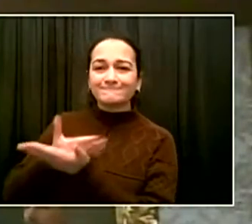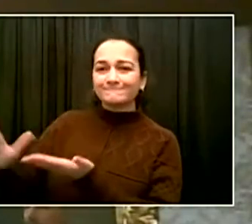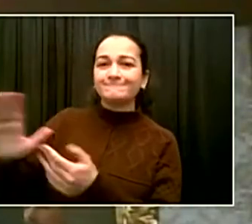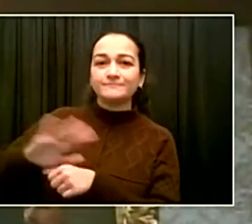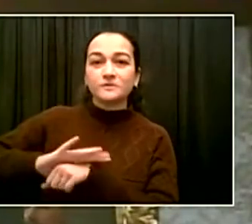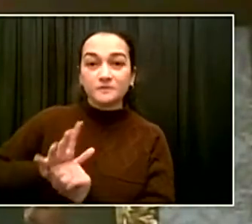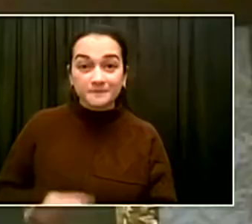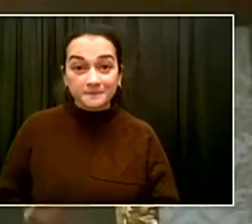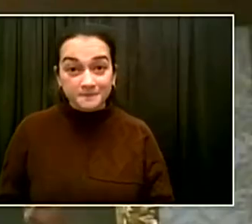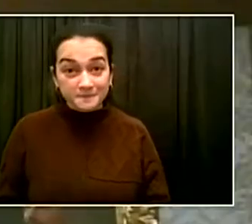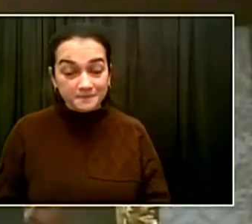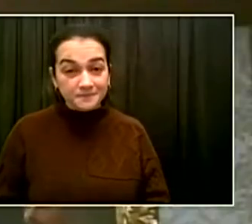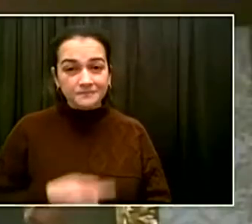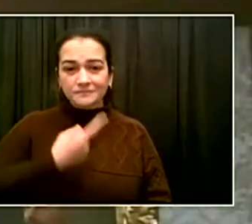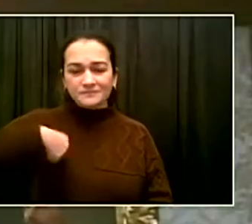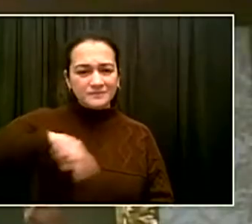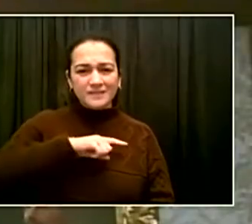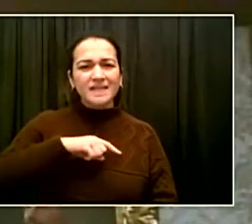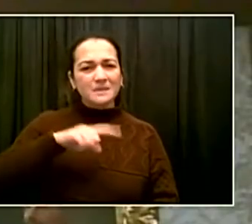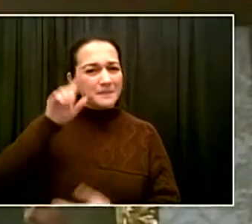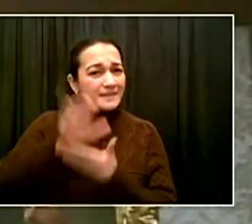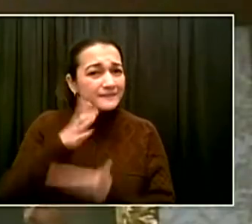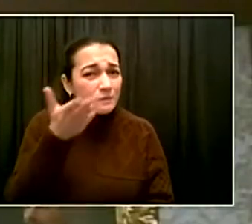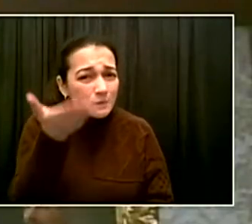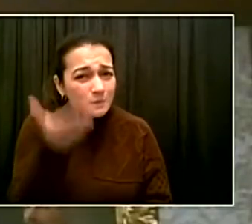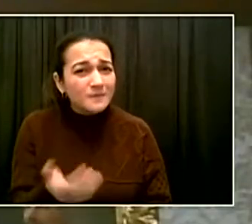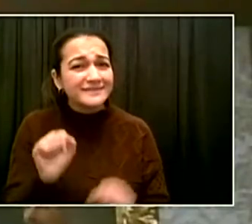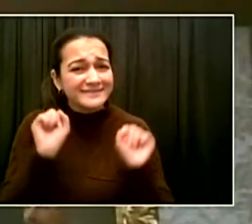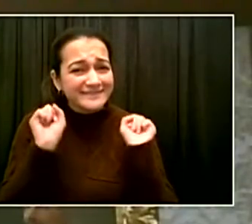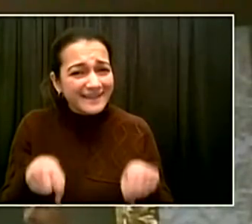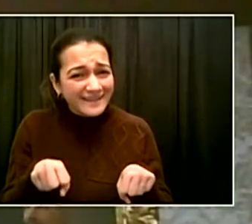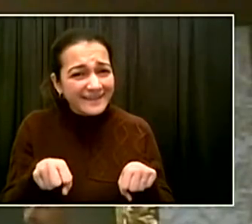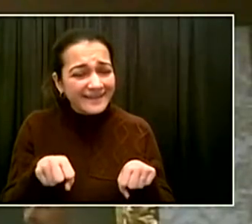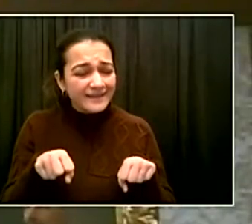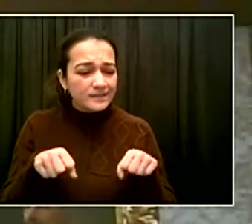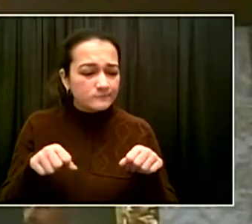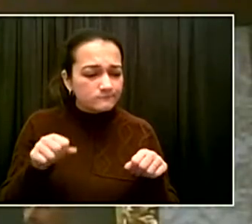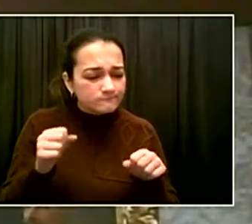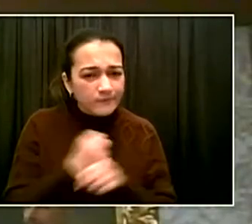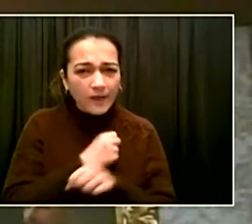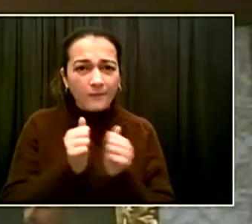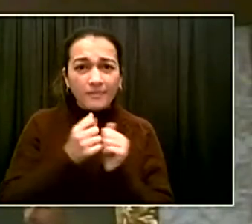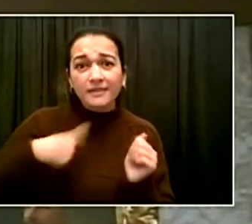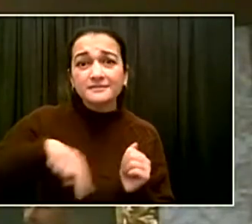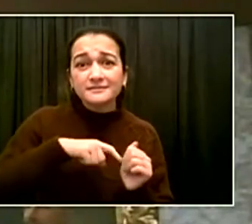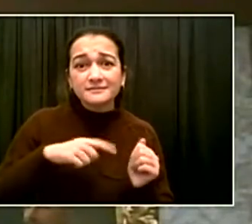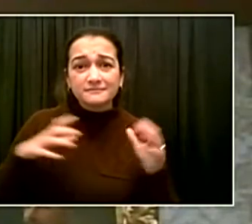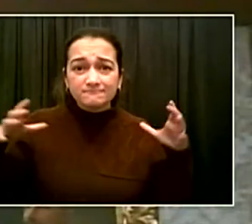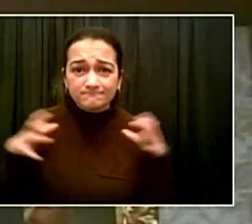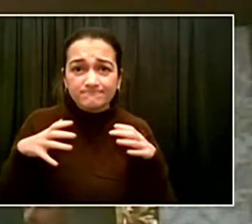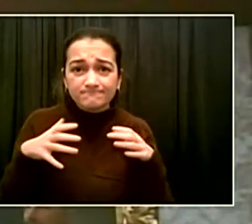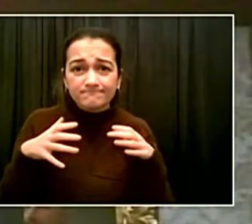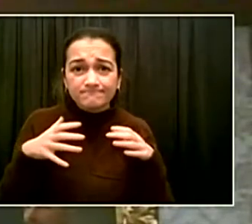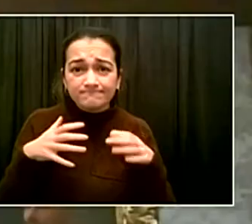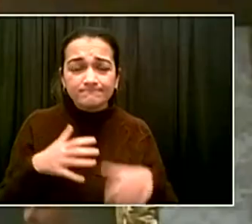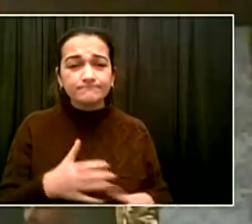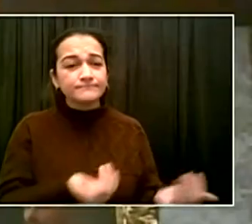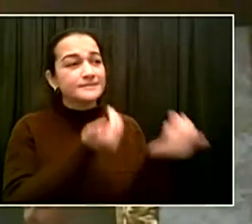WANTS AND NEEDS. I LIEVE IN THE CITY. I BELIEVE IN THE AGENCIES. I BELIEVE IN OUR ABILITY TO